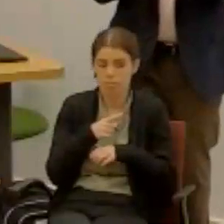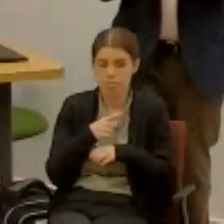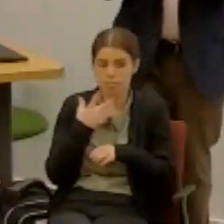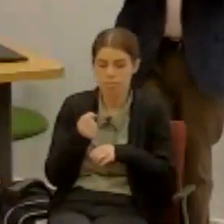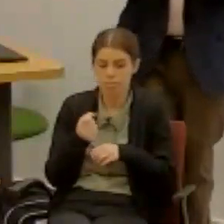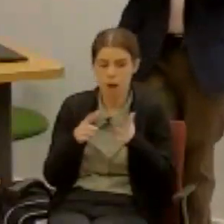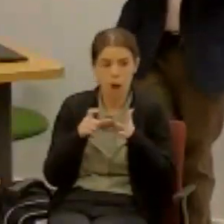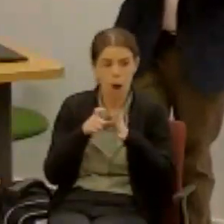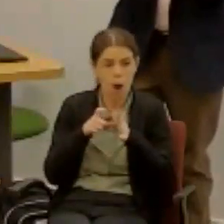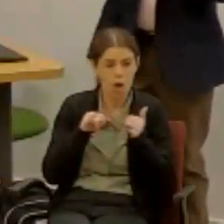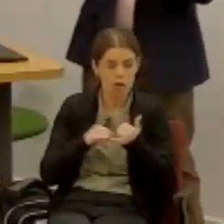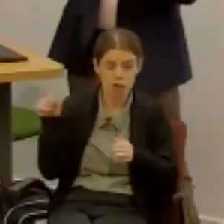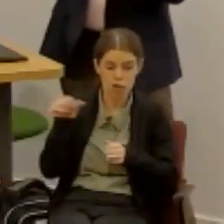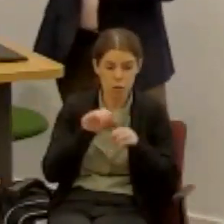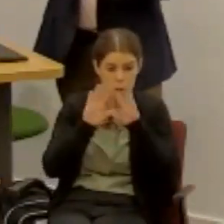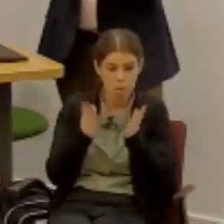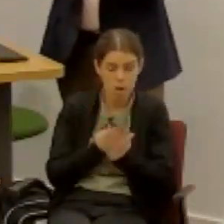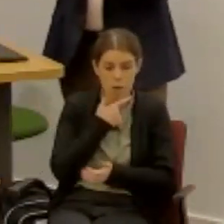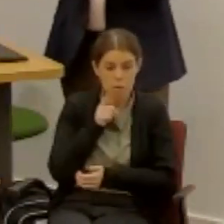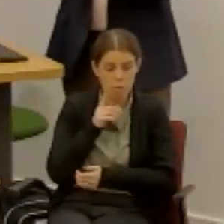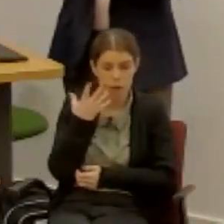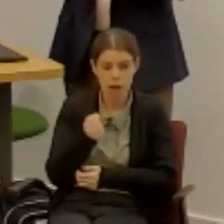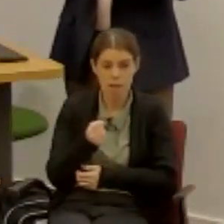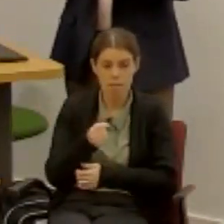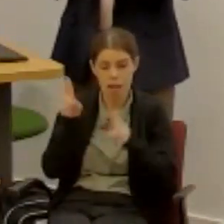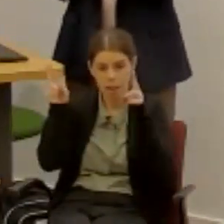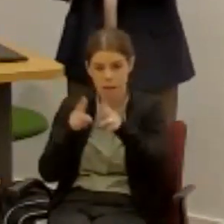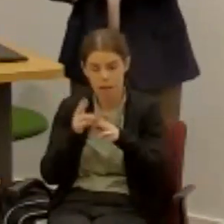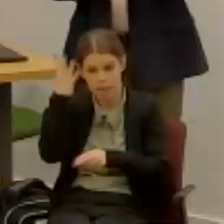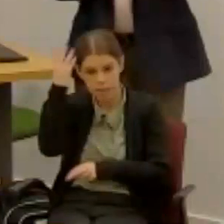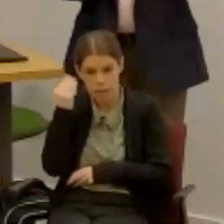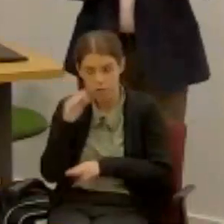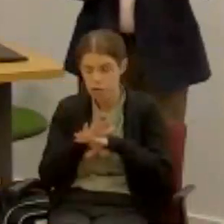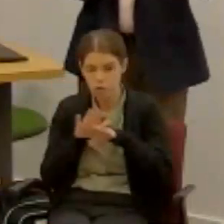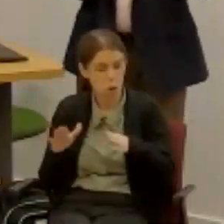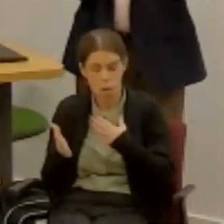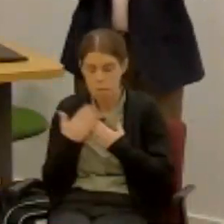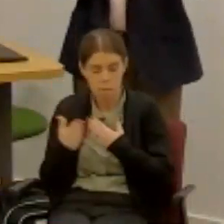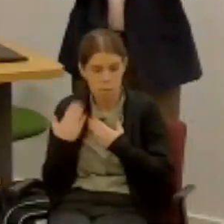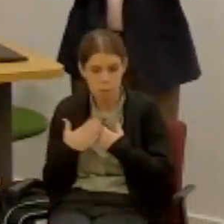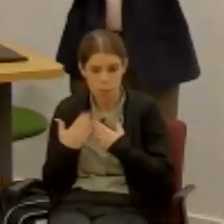Our footballers should have less dementia than the general population not more. Yeah.